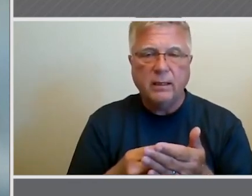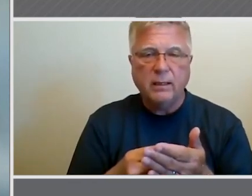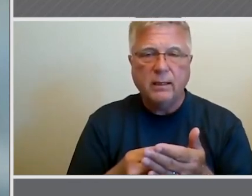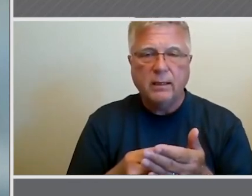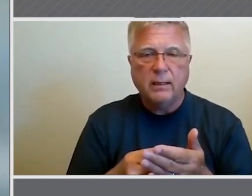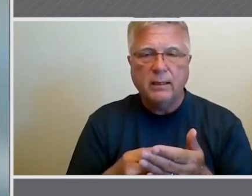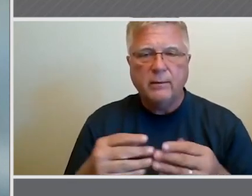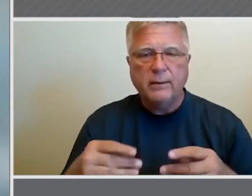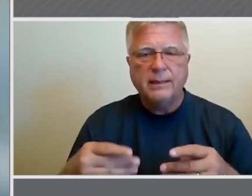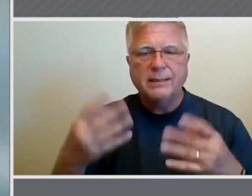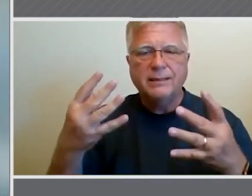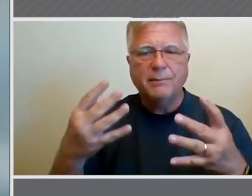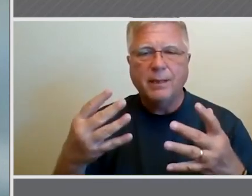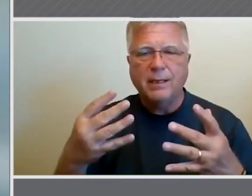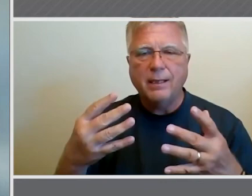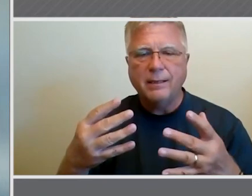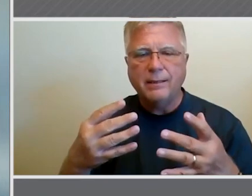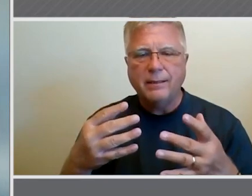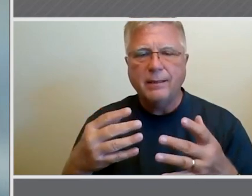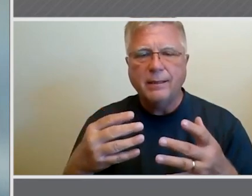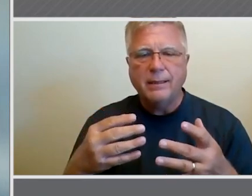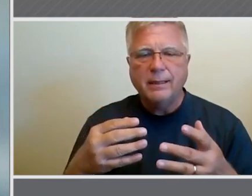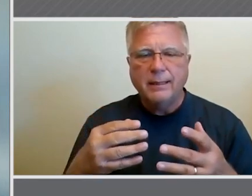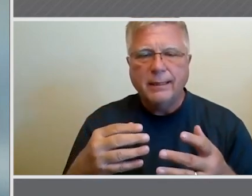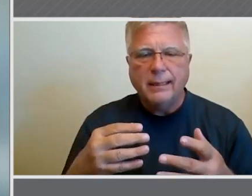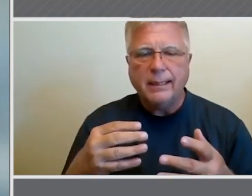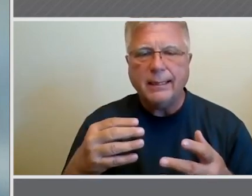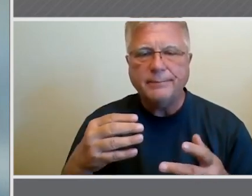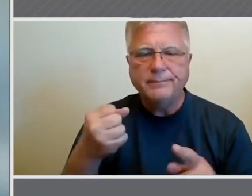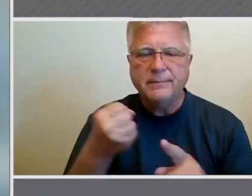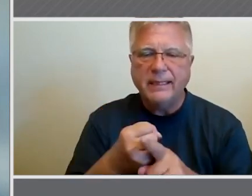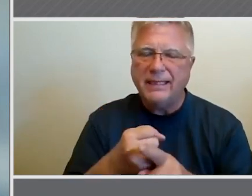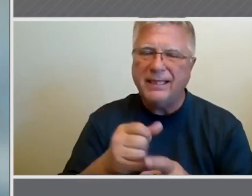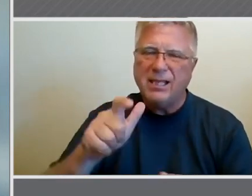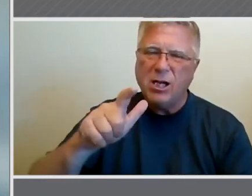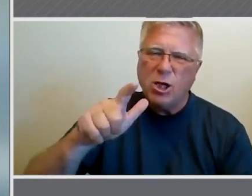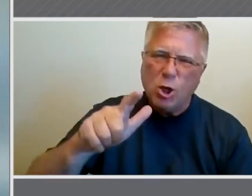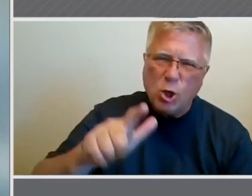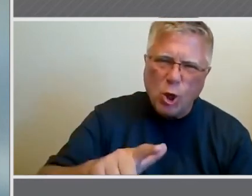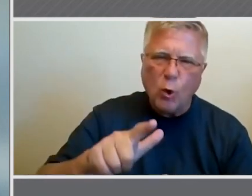Inspire hitting lower levels so the low, the note, the more.